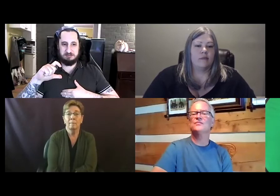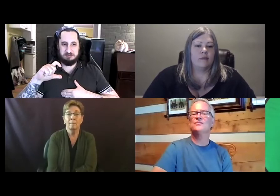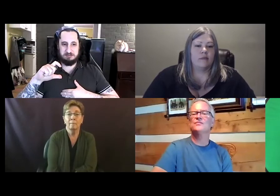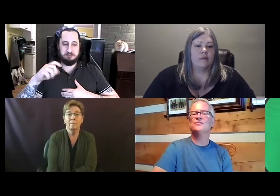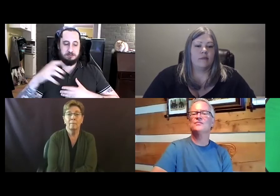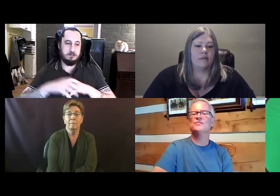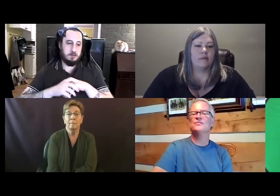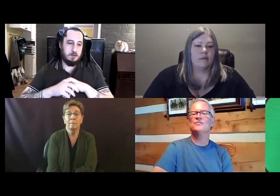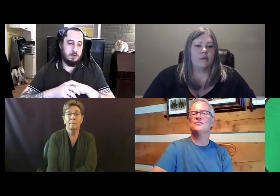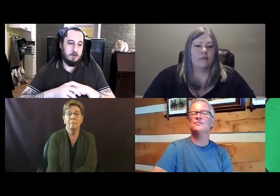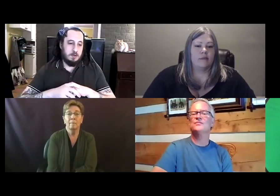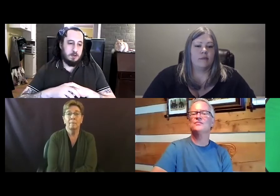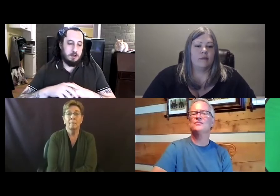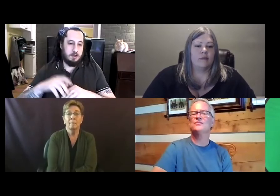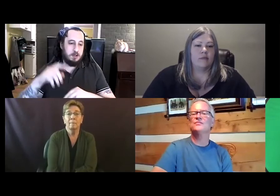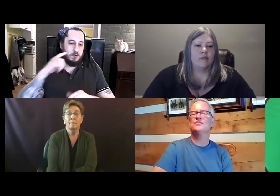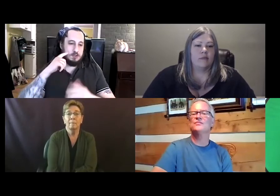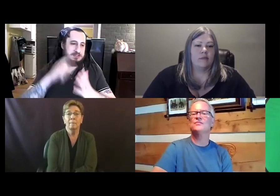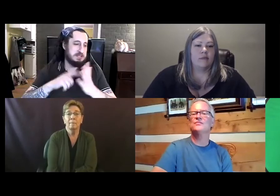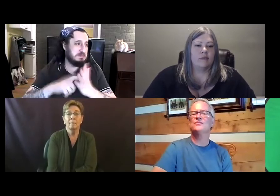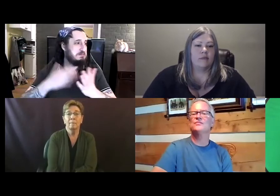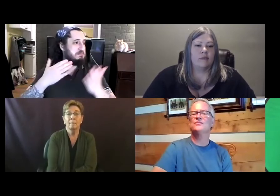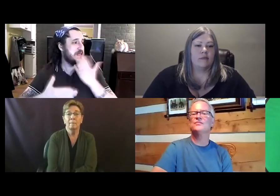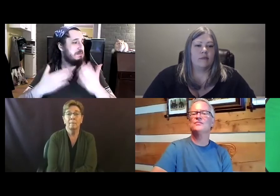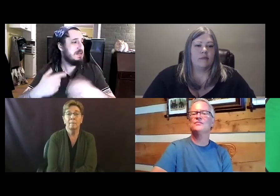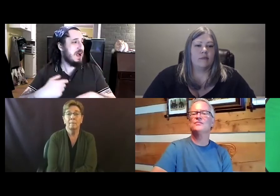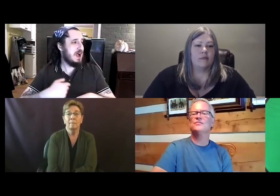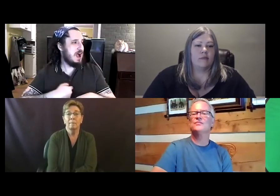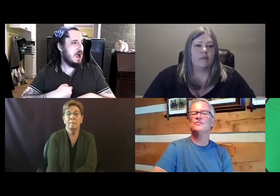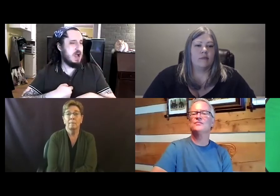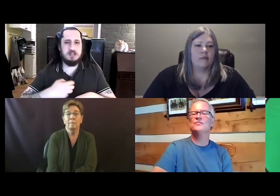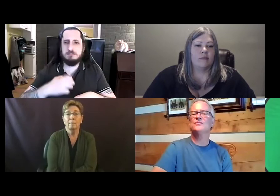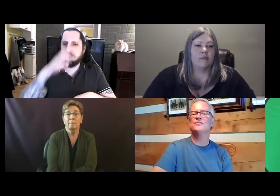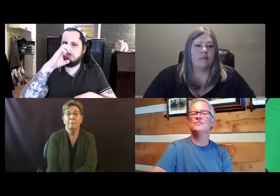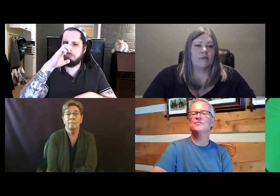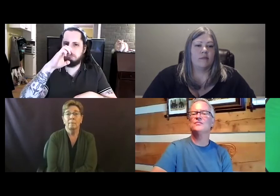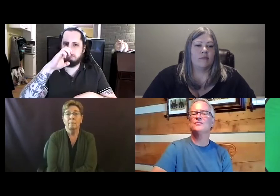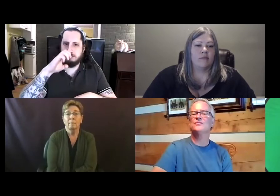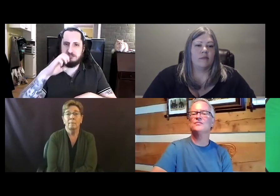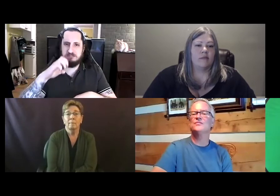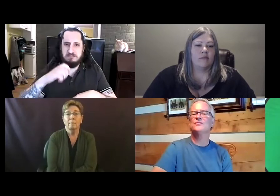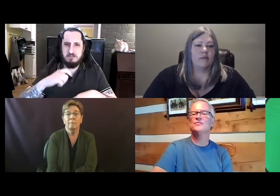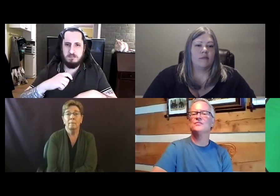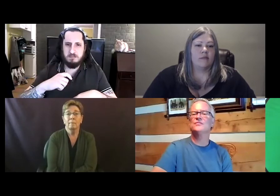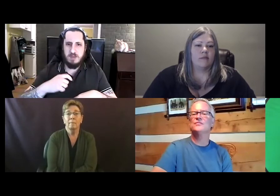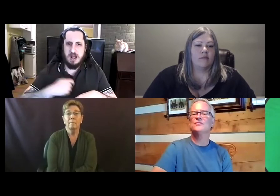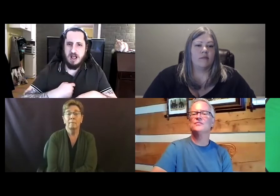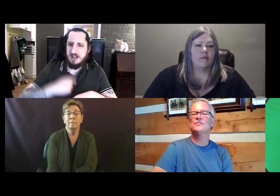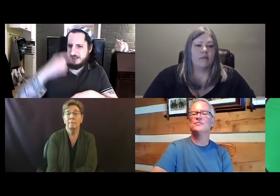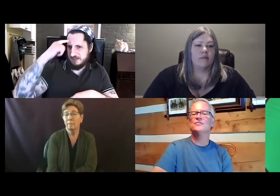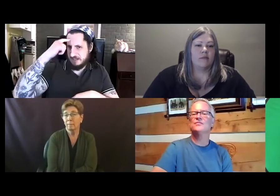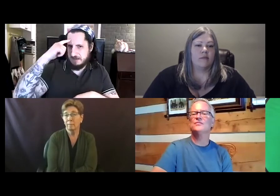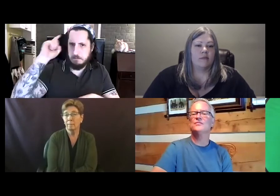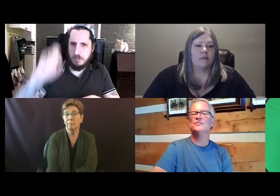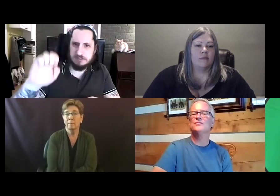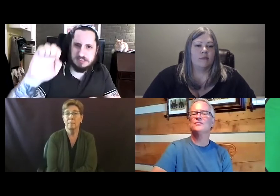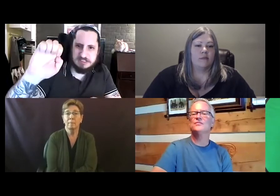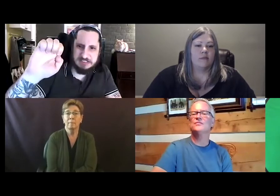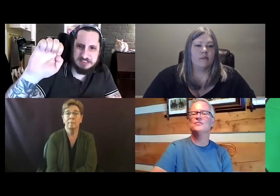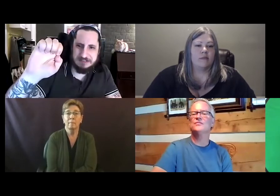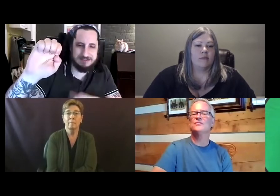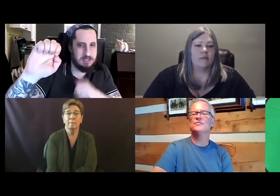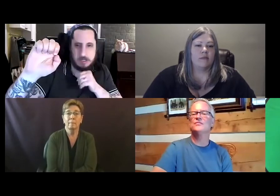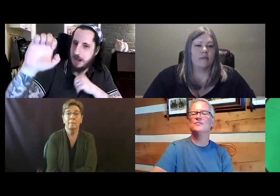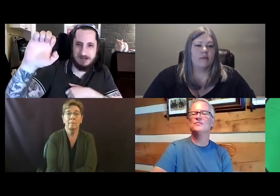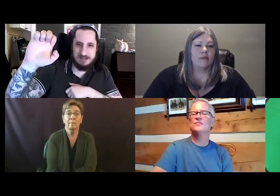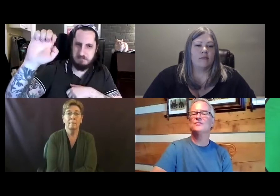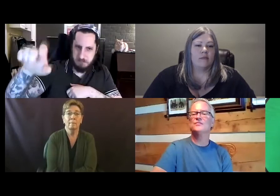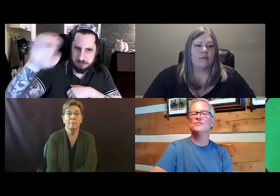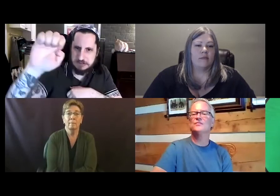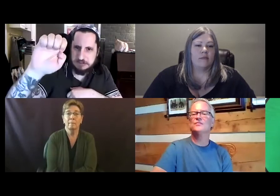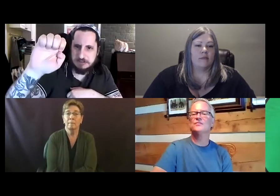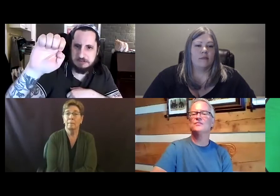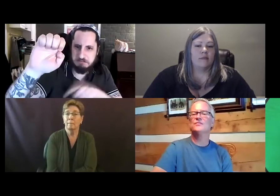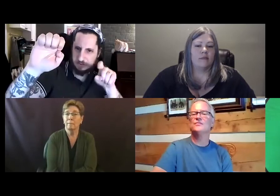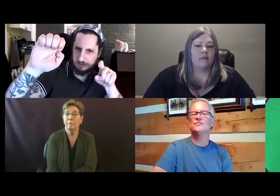And if I could give an example If I was very strict and said, well, I think that when you